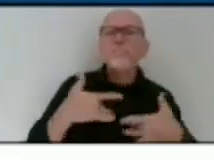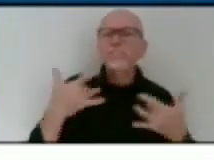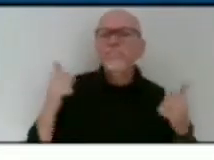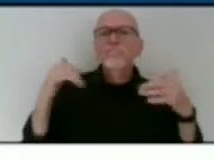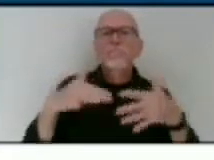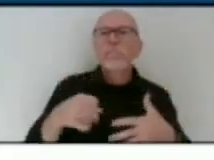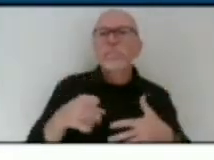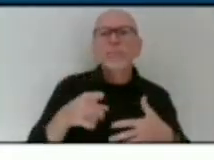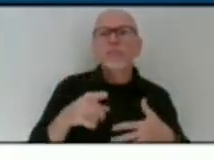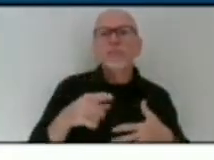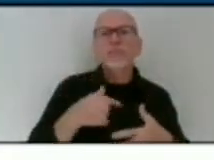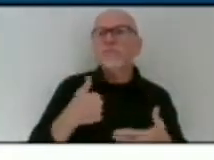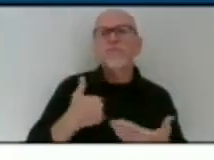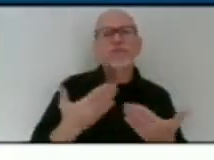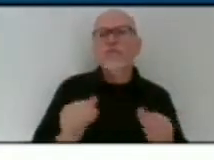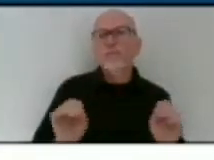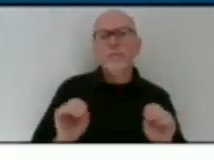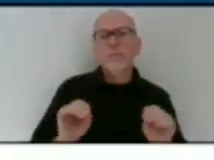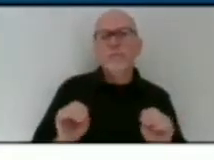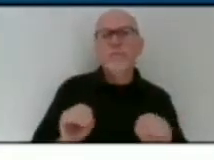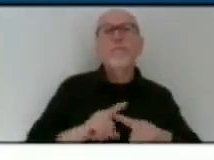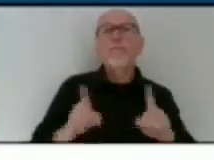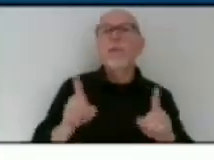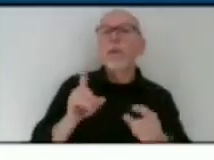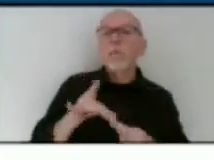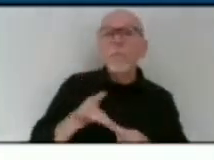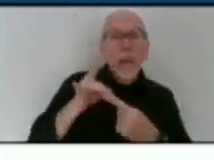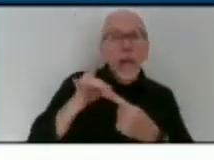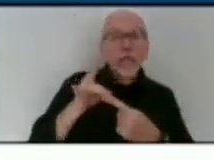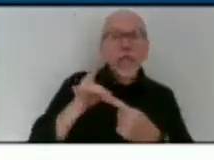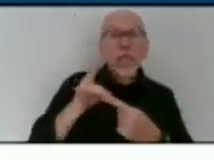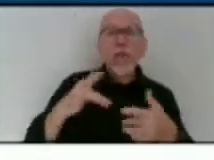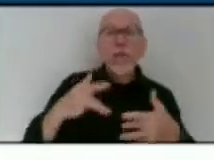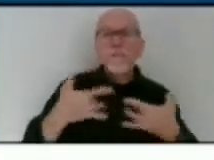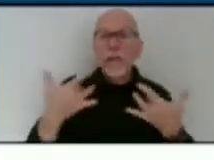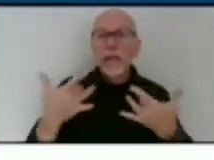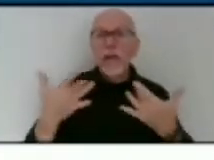held, but a special seasonal or commercial event for which more than 25